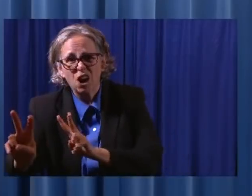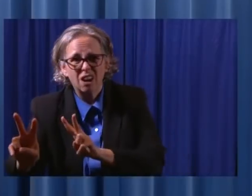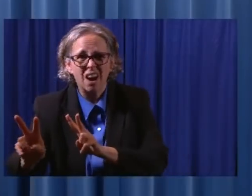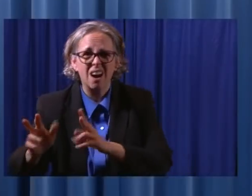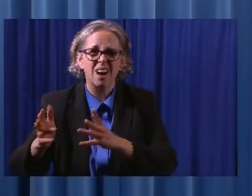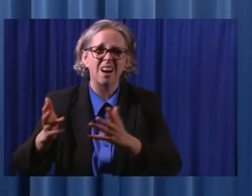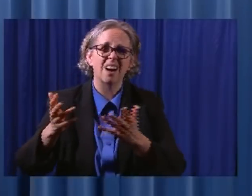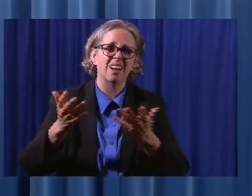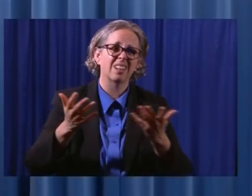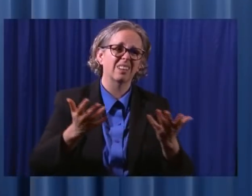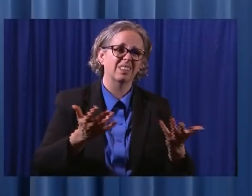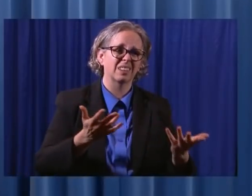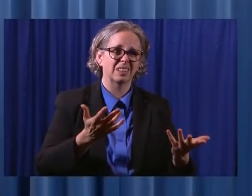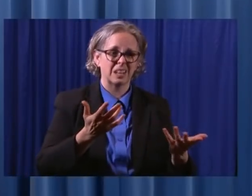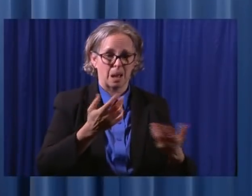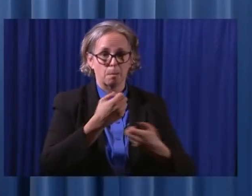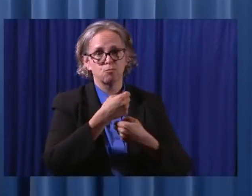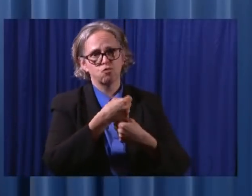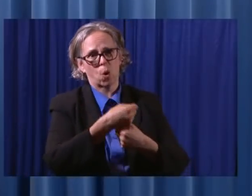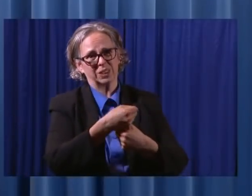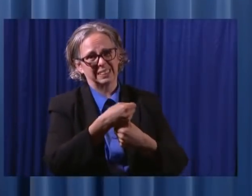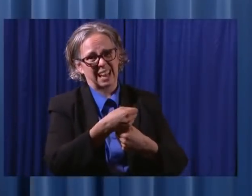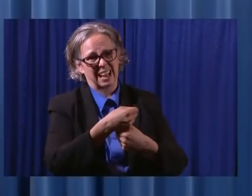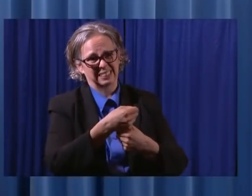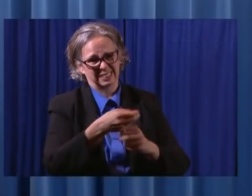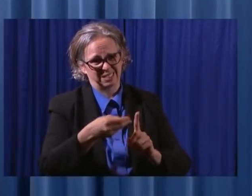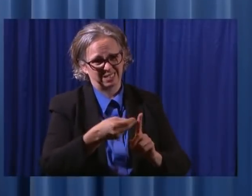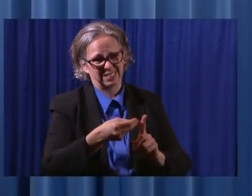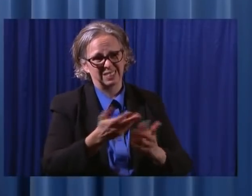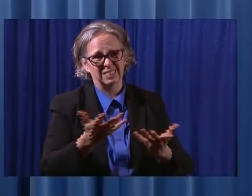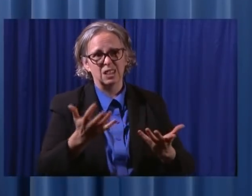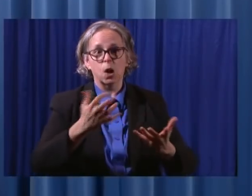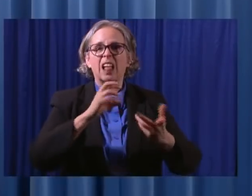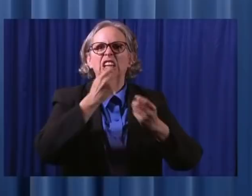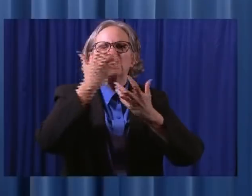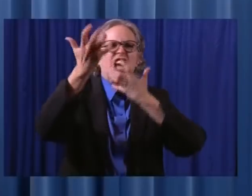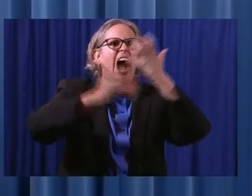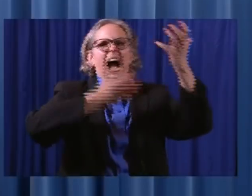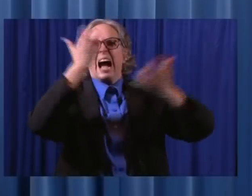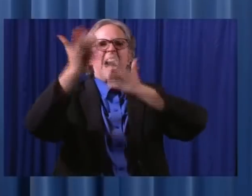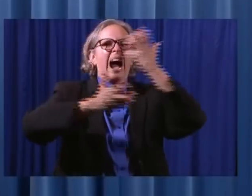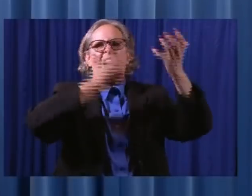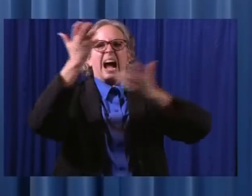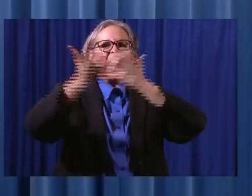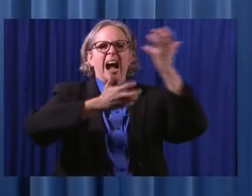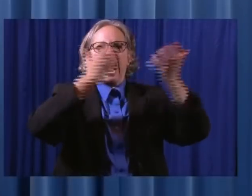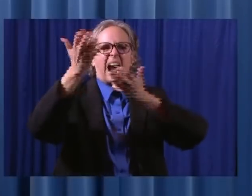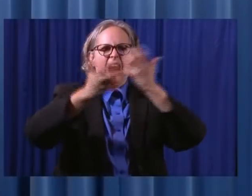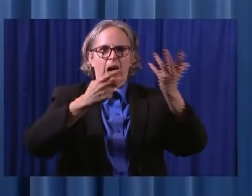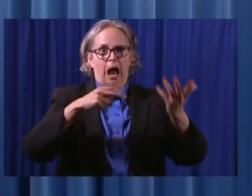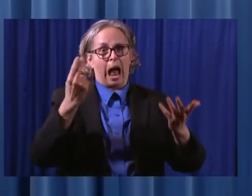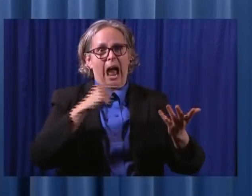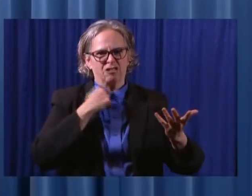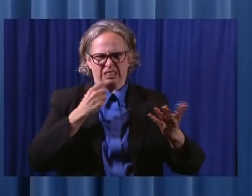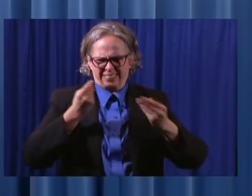GATHERINGS SUCH AS BIRTHDAY PARTIES, GRADUATION, AND CELEBRATIONS. FUNERALS AND OTHER LARGE GATHERINGS SUCH AS PROTESTS